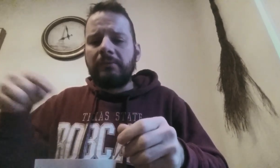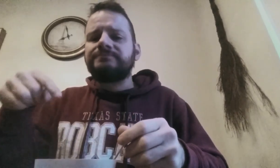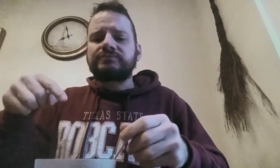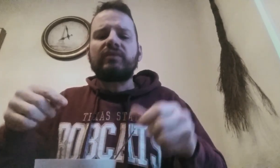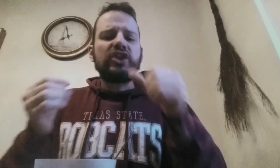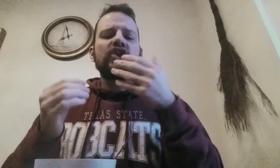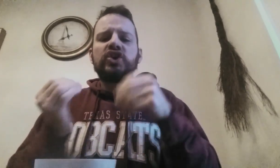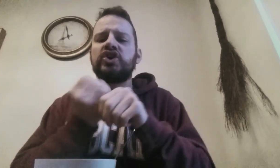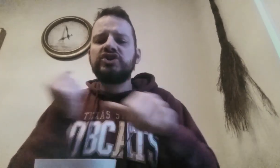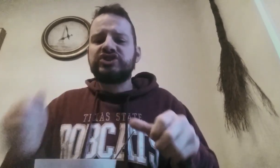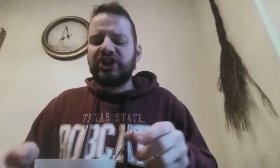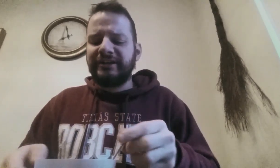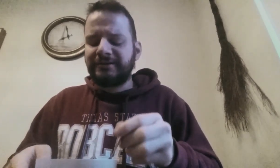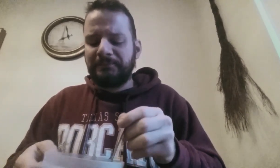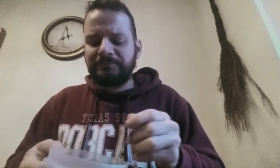It's a good shit.